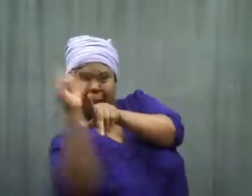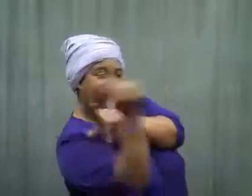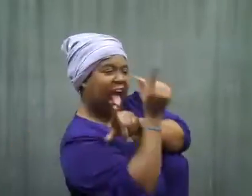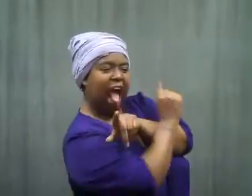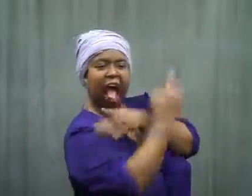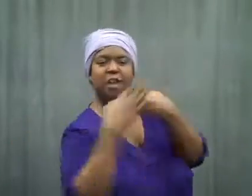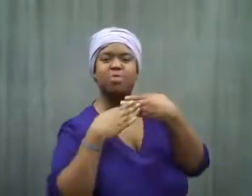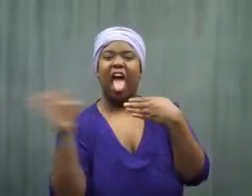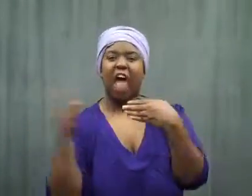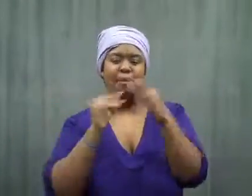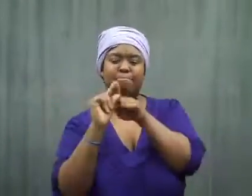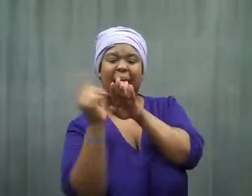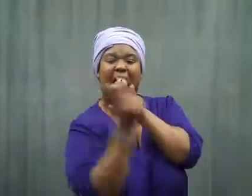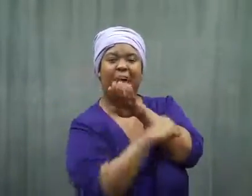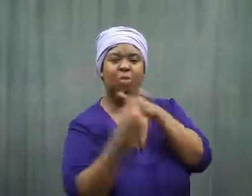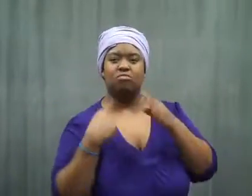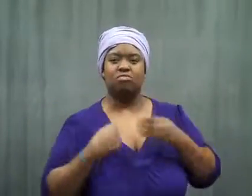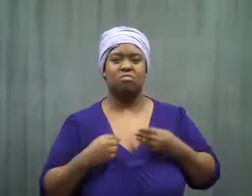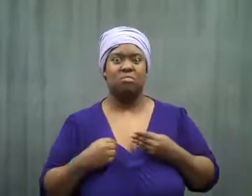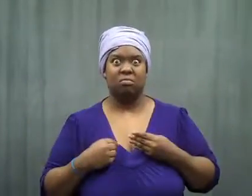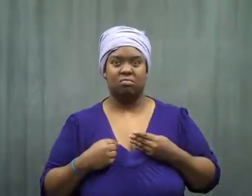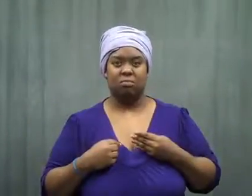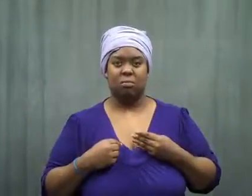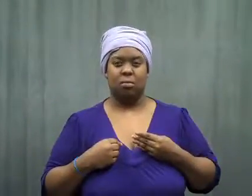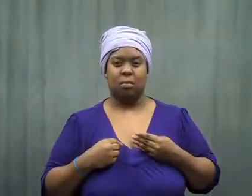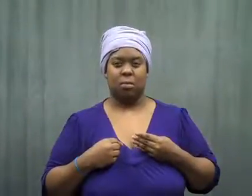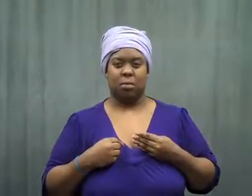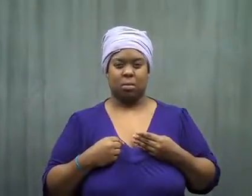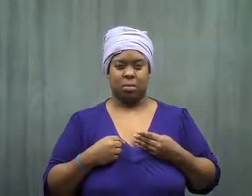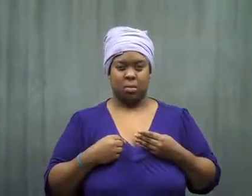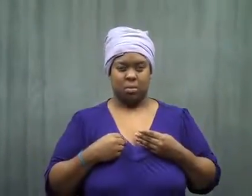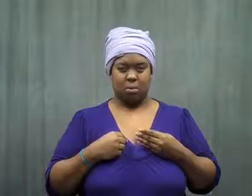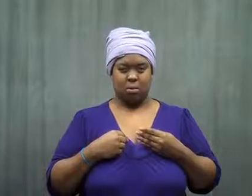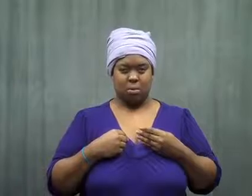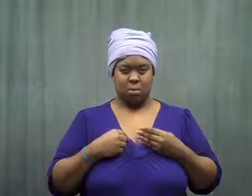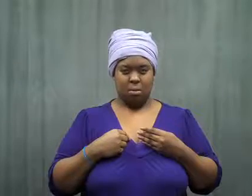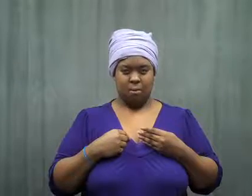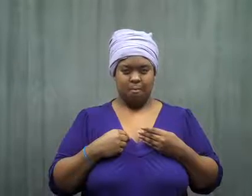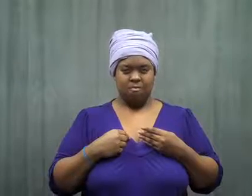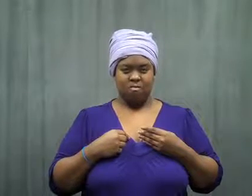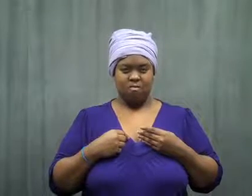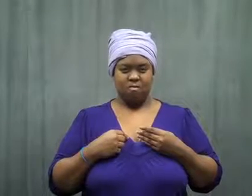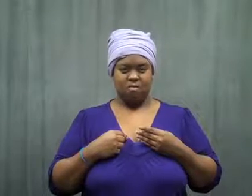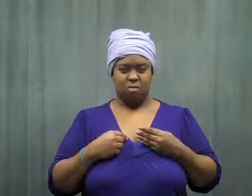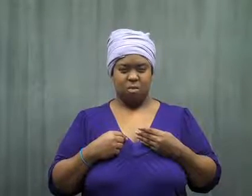and took off through the door and it slammed behind him.